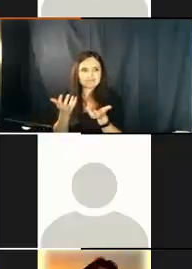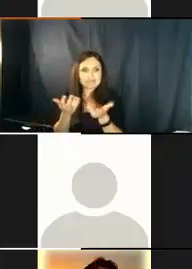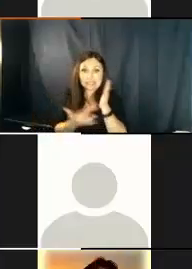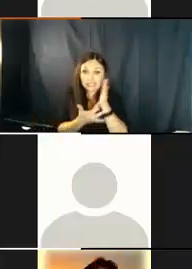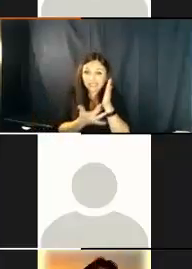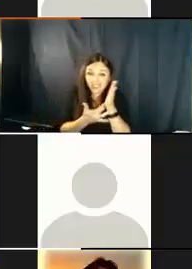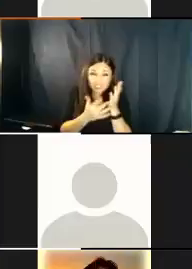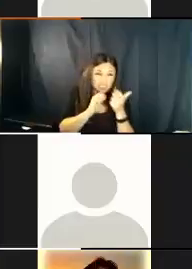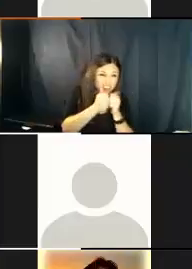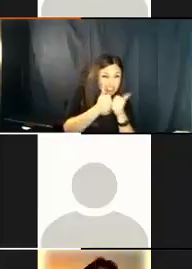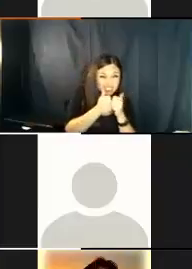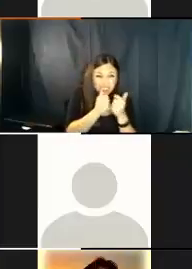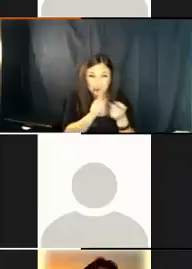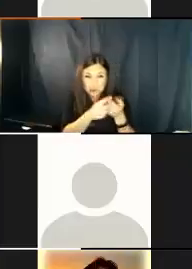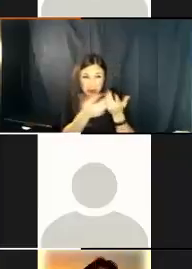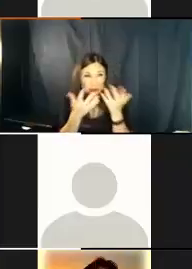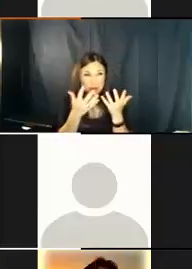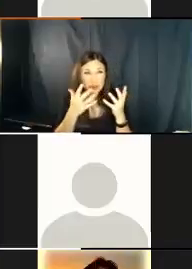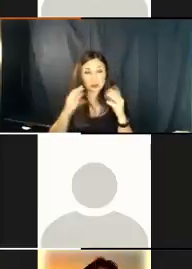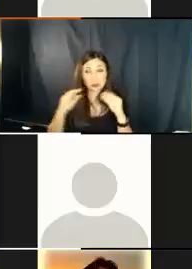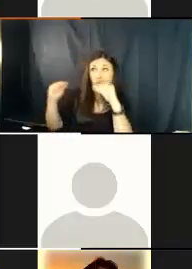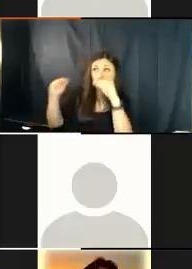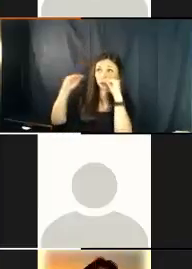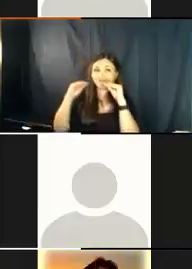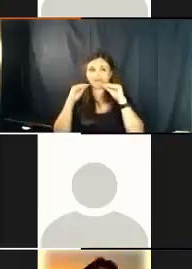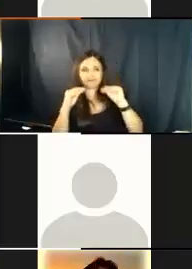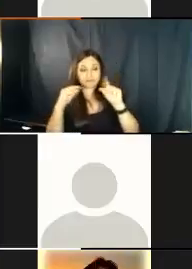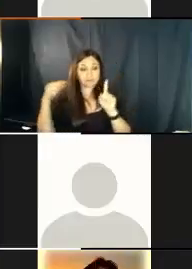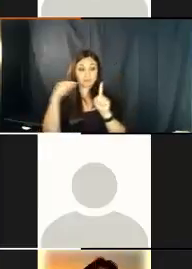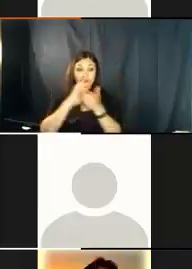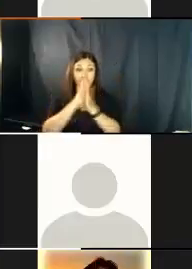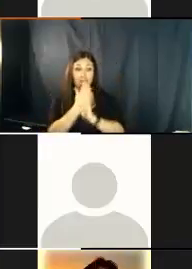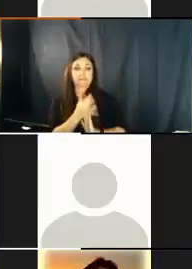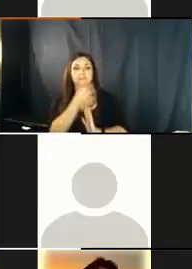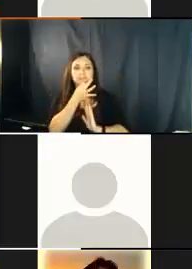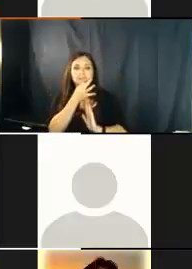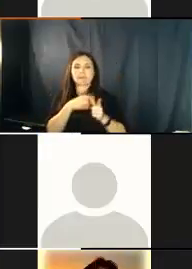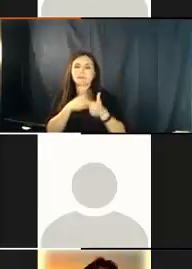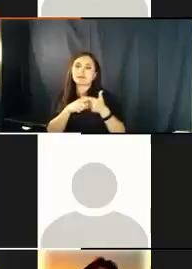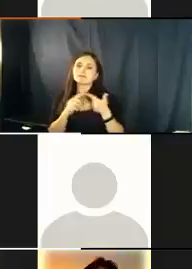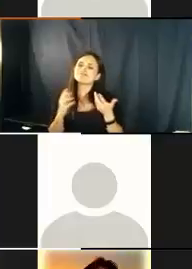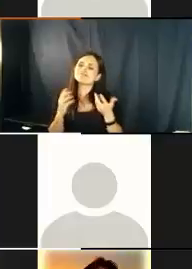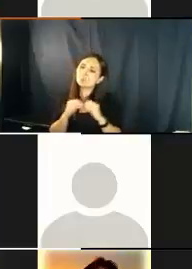whether it's something they need to teach as the subject matter expert then they're going to be a lot more likely learn it.